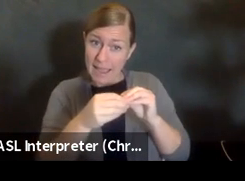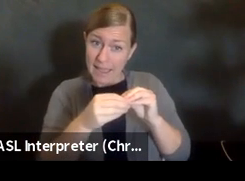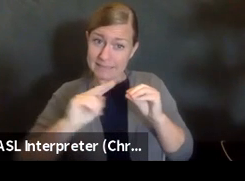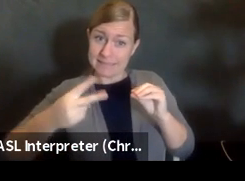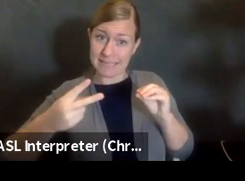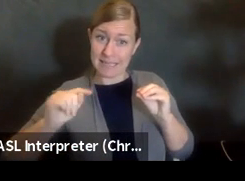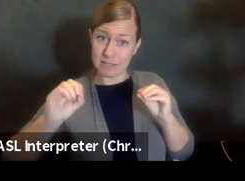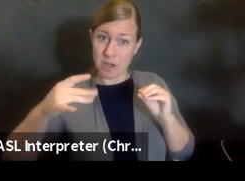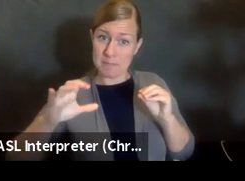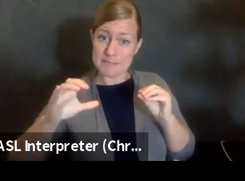Katherine Livick - ESD 112: But don't have that choice.